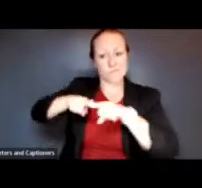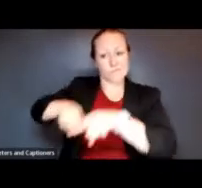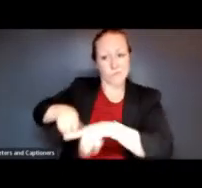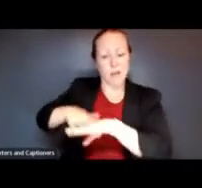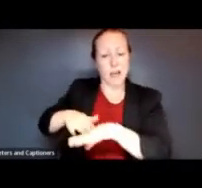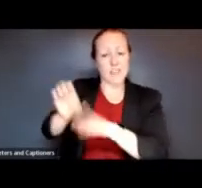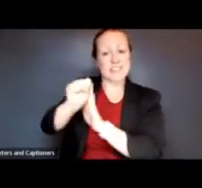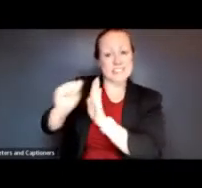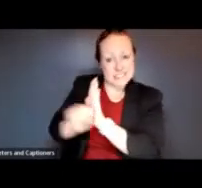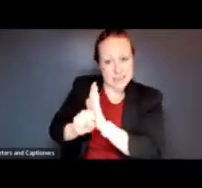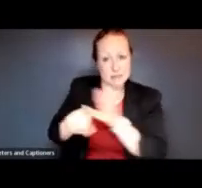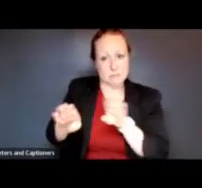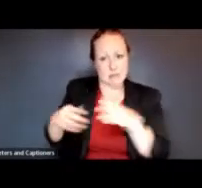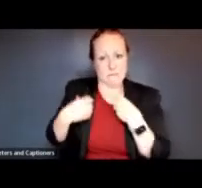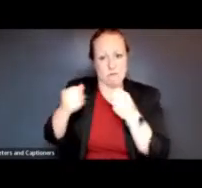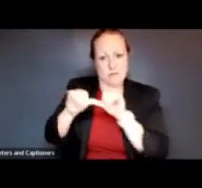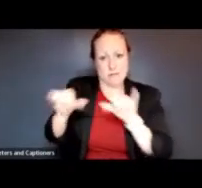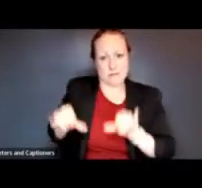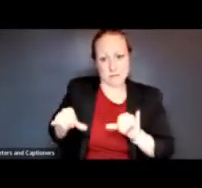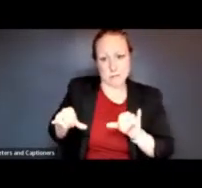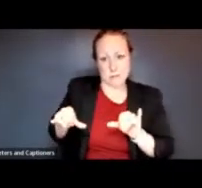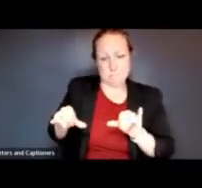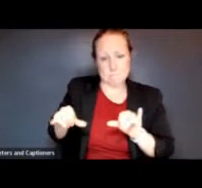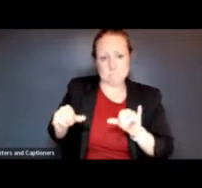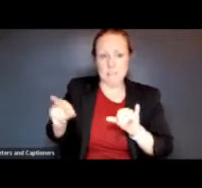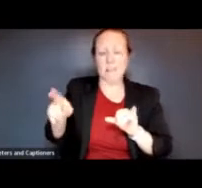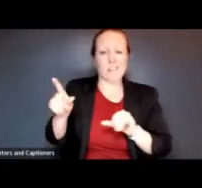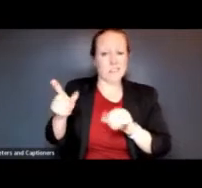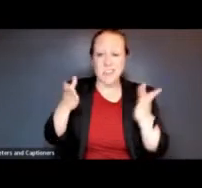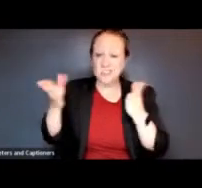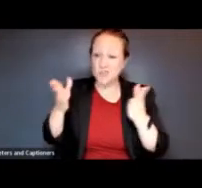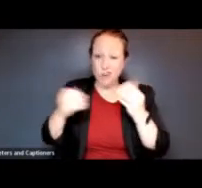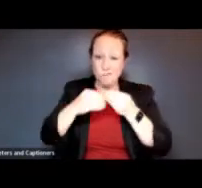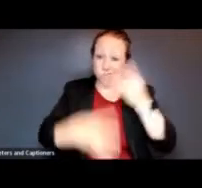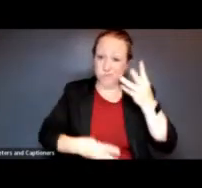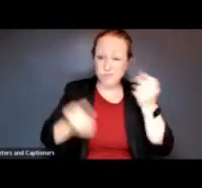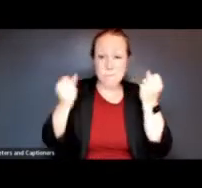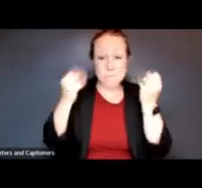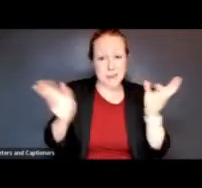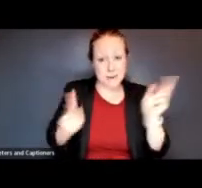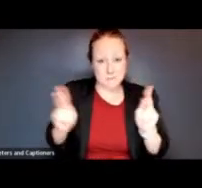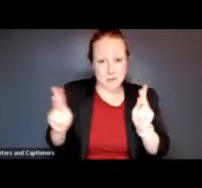it's a system that has a lot of people to serve a wide variety of people to serve, often with